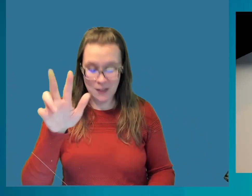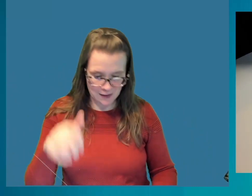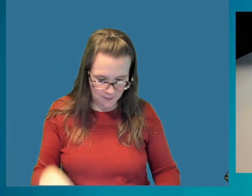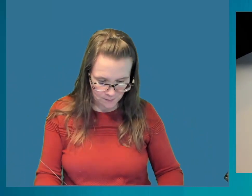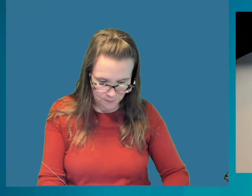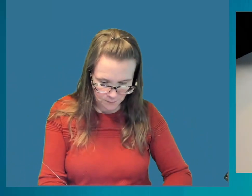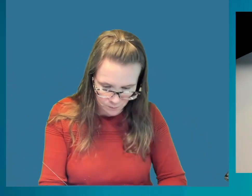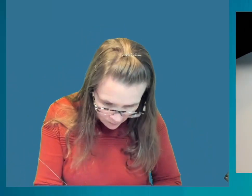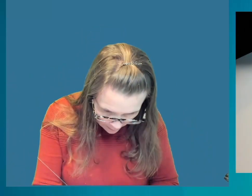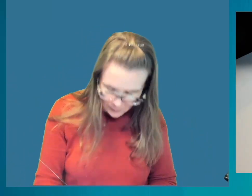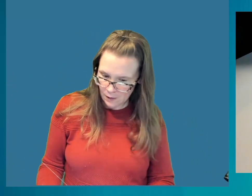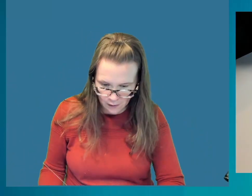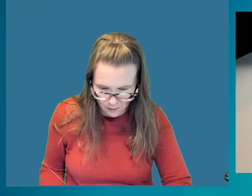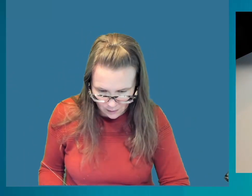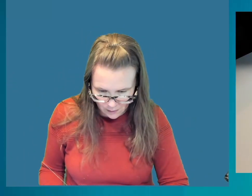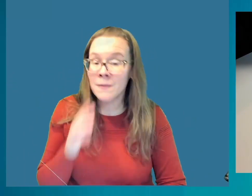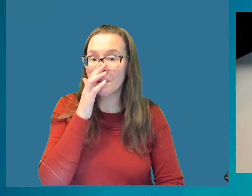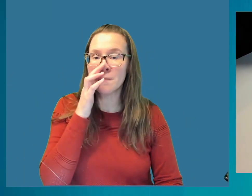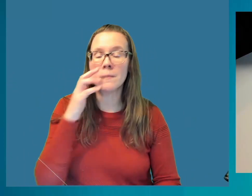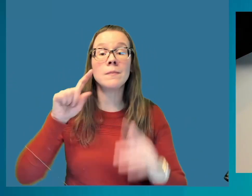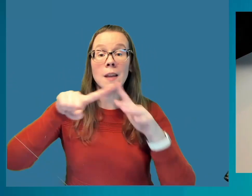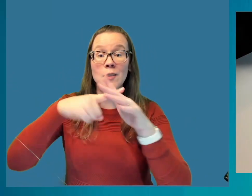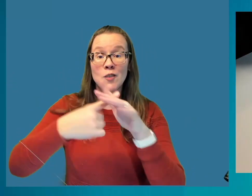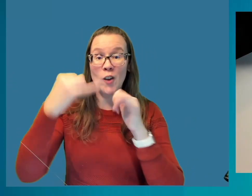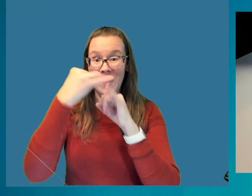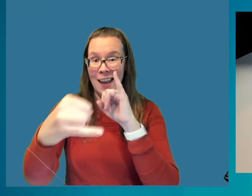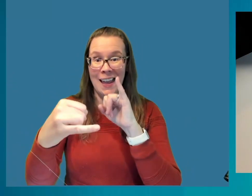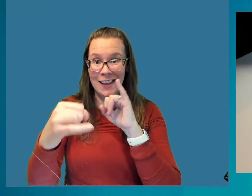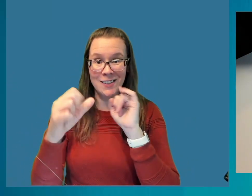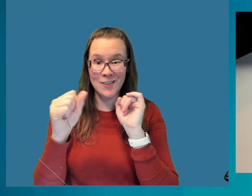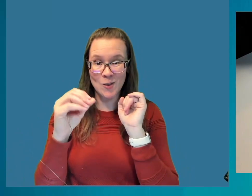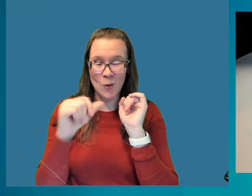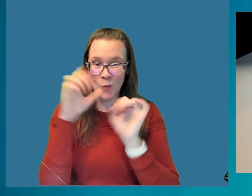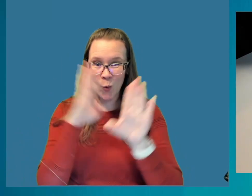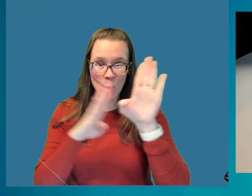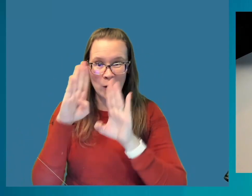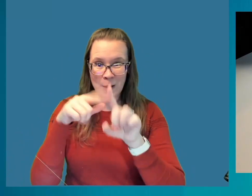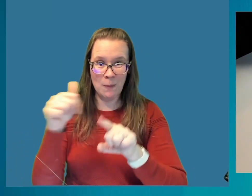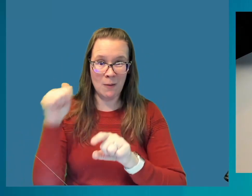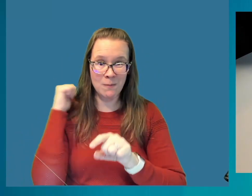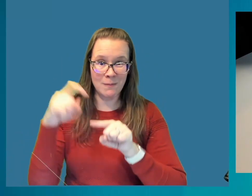For the edges of the, uh, the orange splash, I'm going to use a bigger stitch. So I'm going